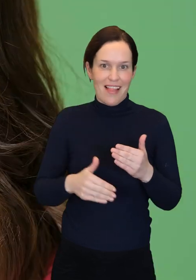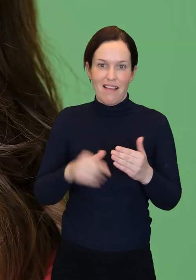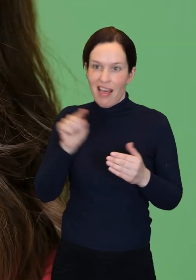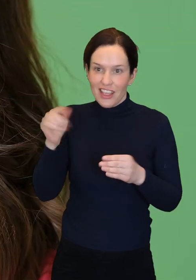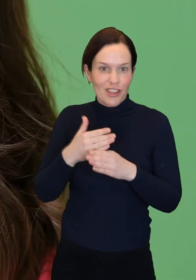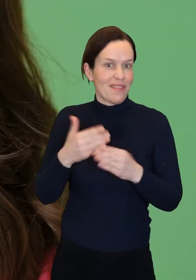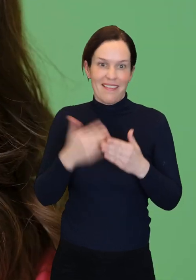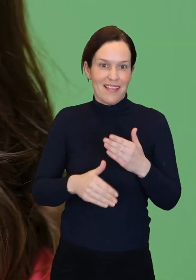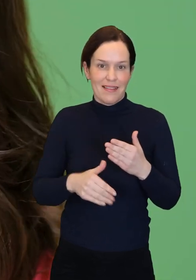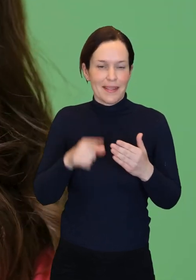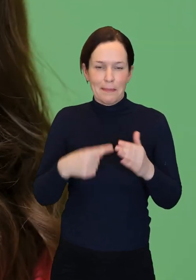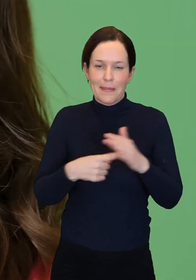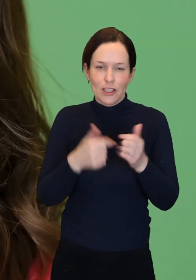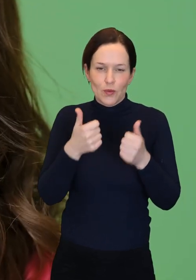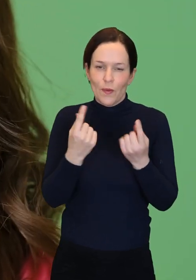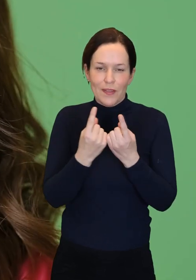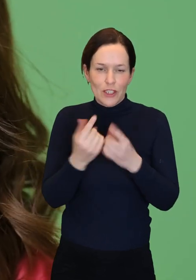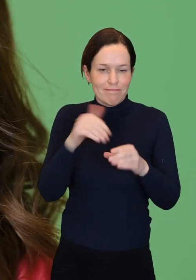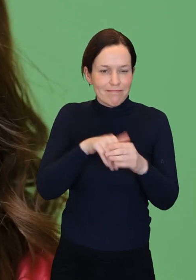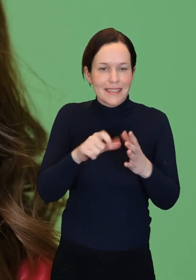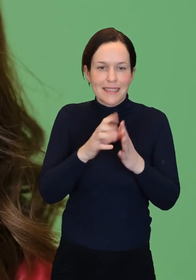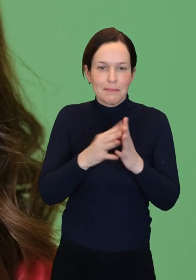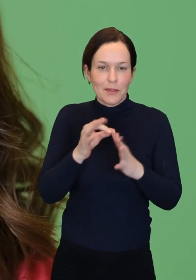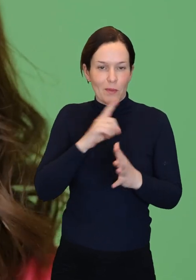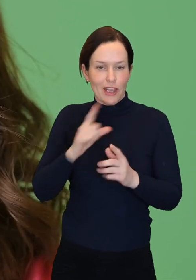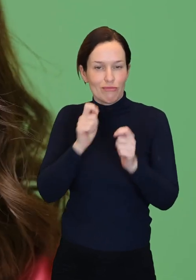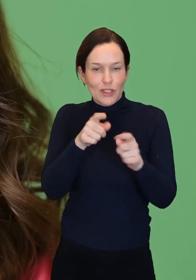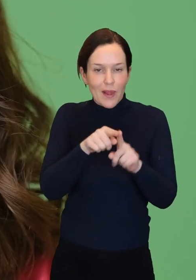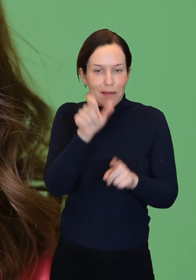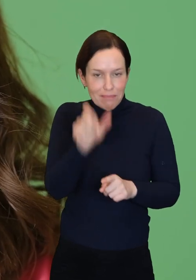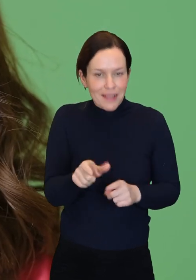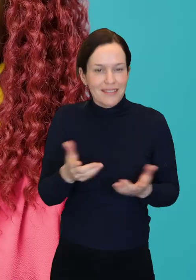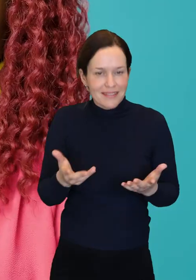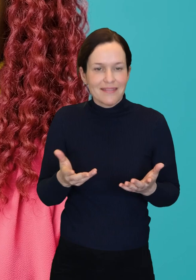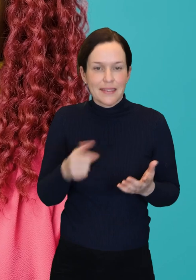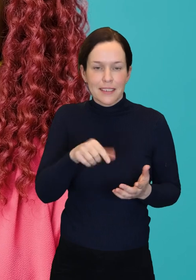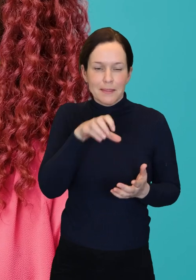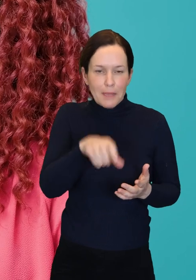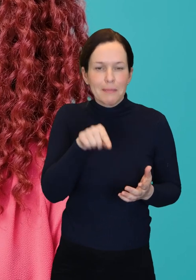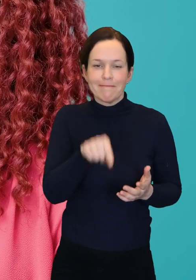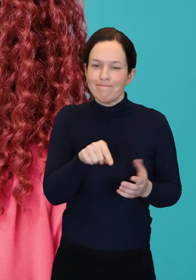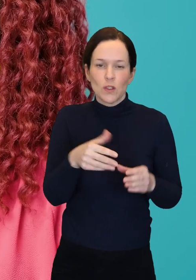That was the biggest draw of coming to DWP because they actually treated you like a person. Mary: In the department being inclusive,